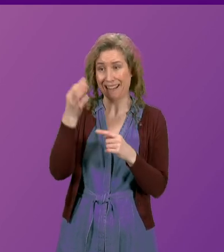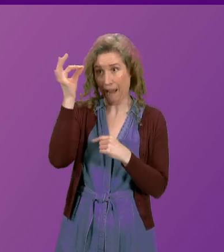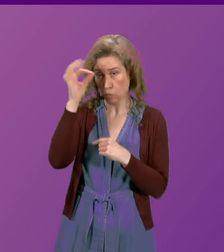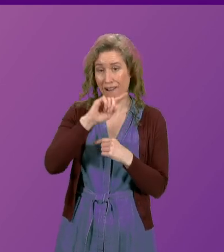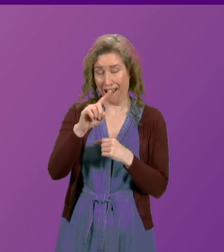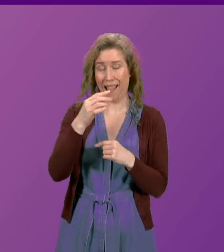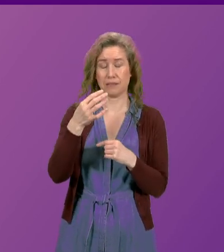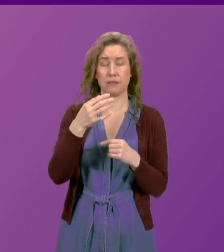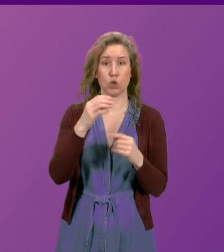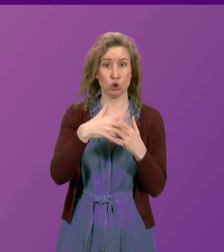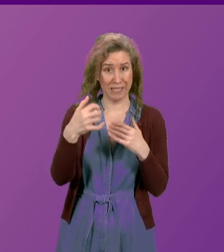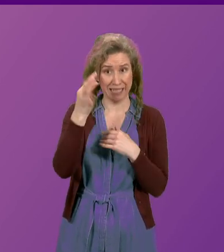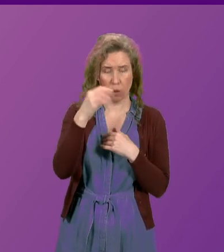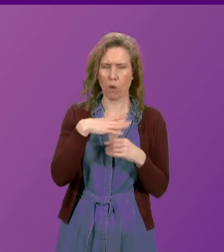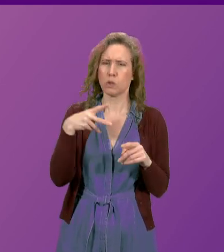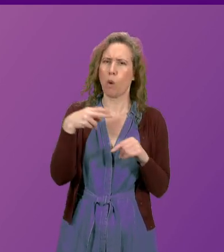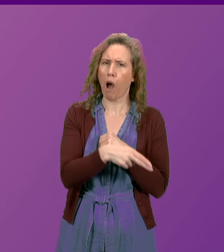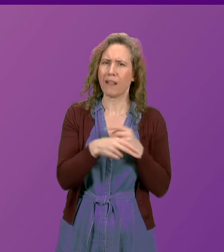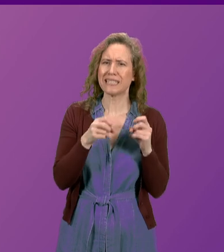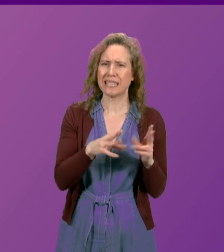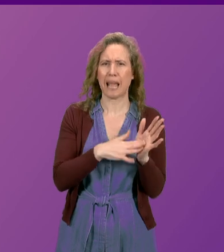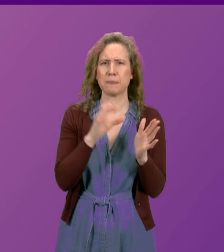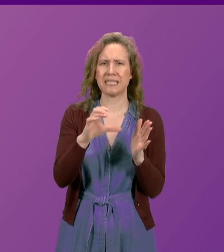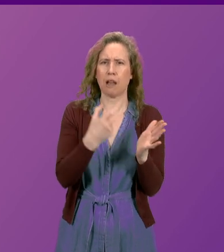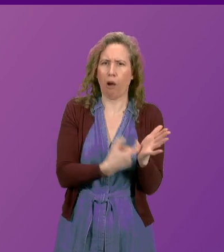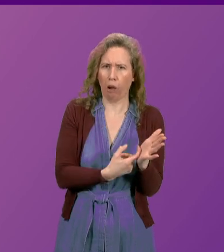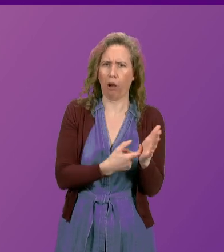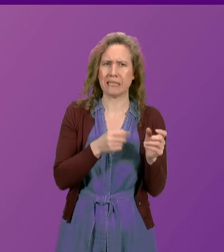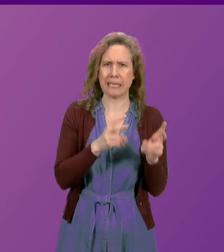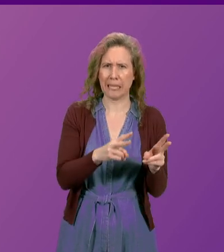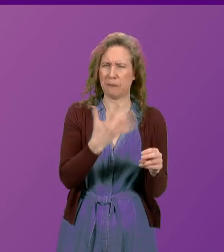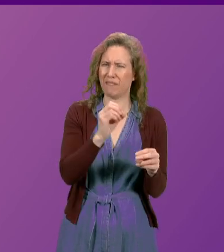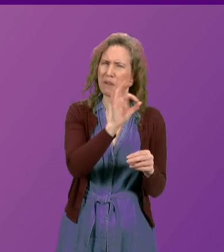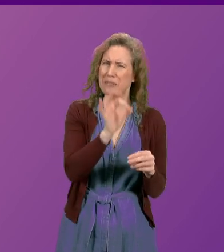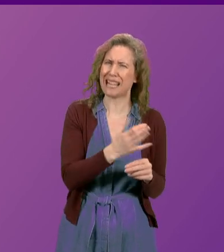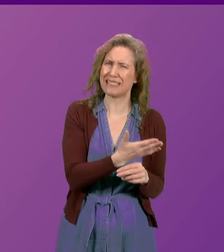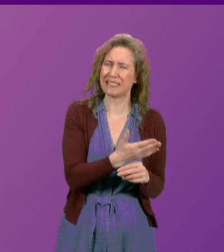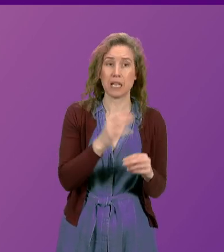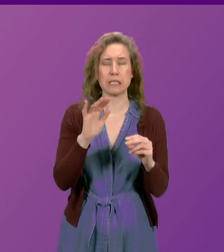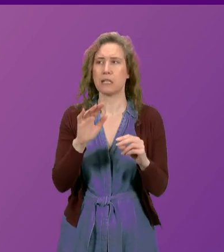cut the celebrated MCR Pathways scheme by 50 per cent. Celebrated High Court judge Rita Rae has